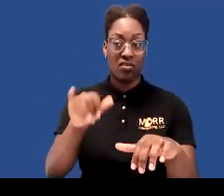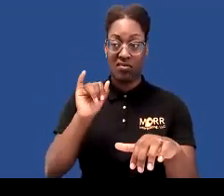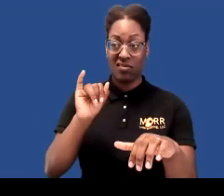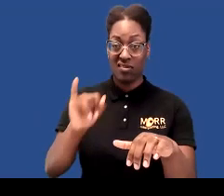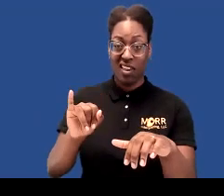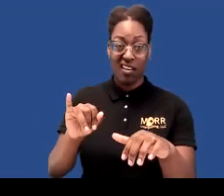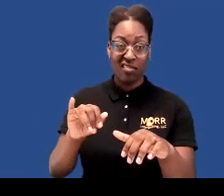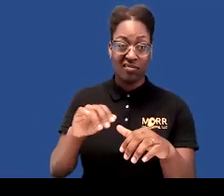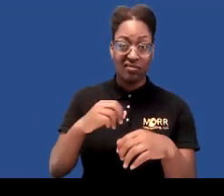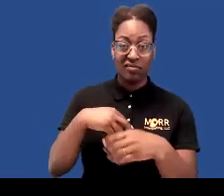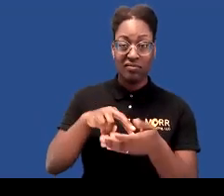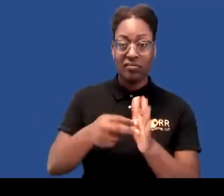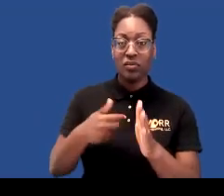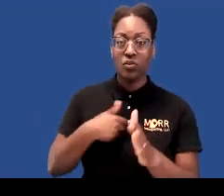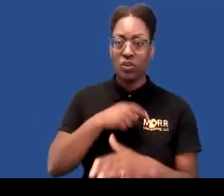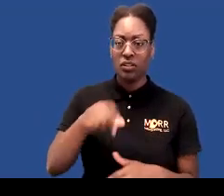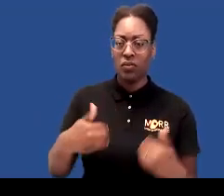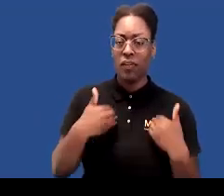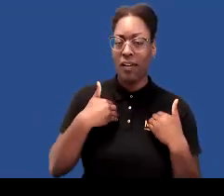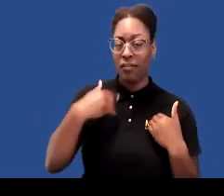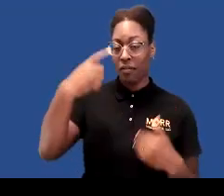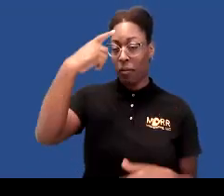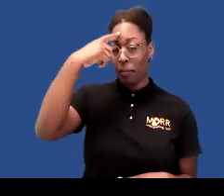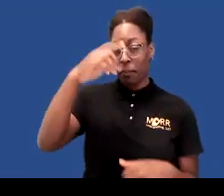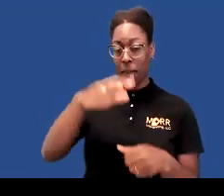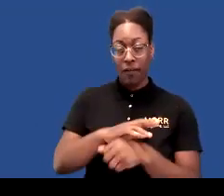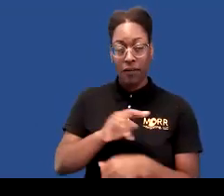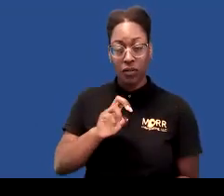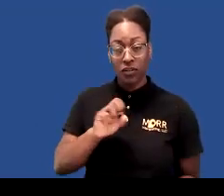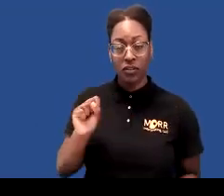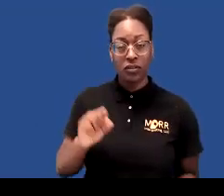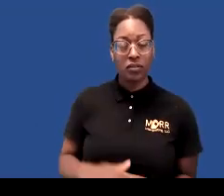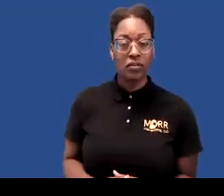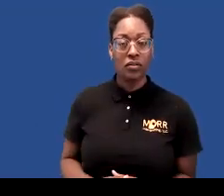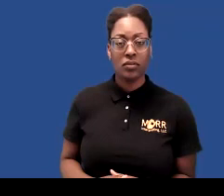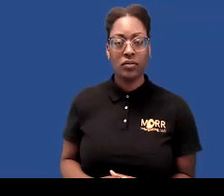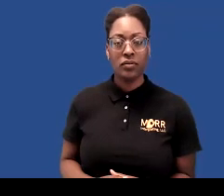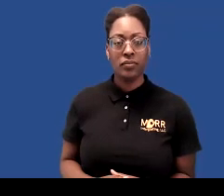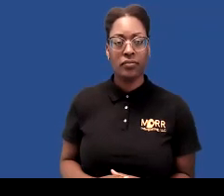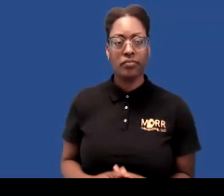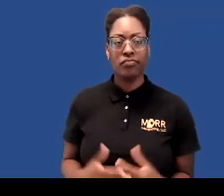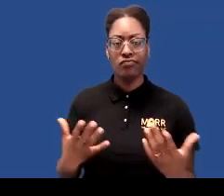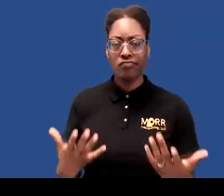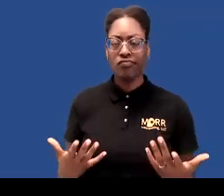an embracing of it, as Garcia exhorts us to do. To what extent are antiracism and decolonization, then, linked?